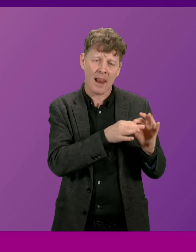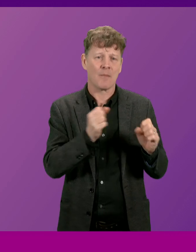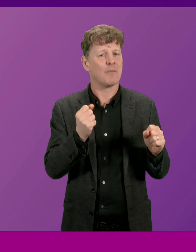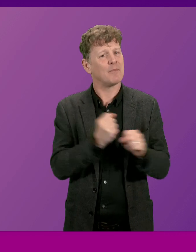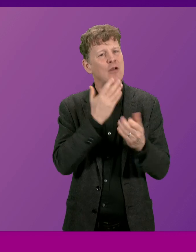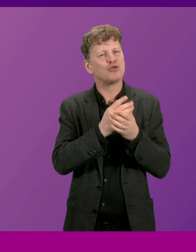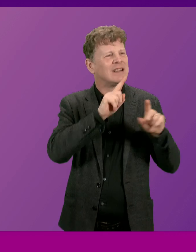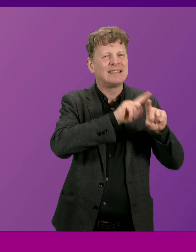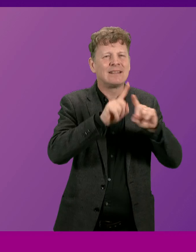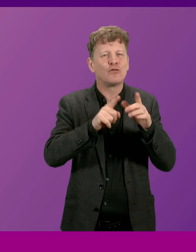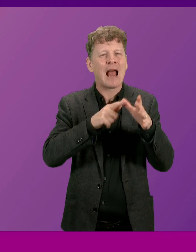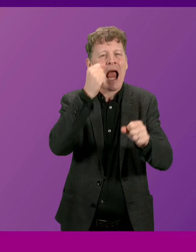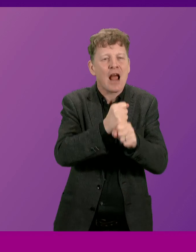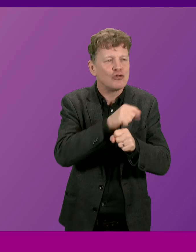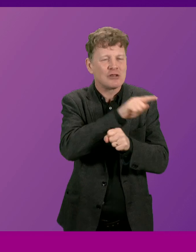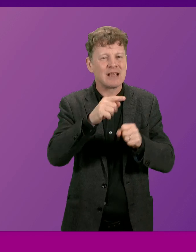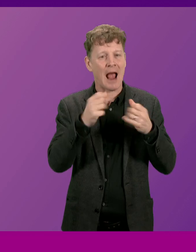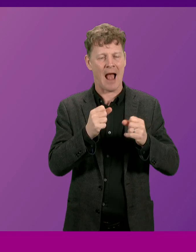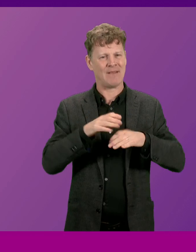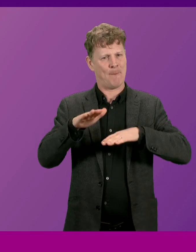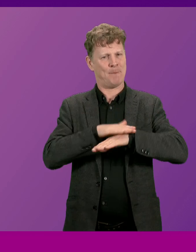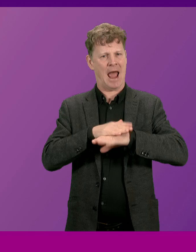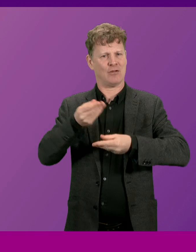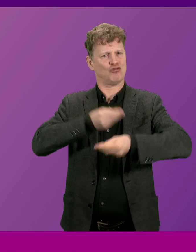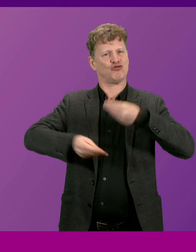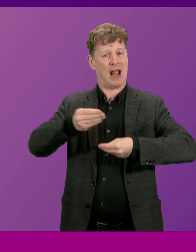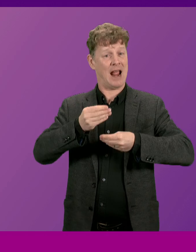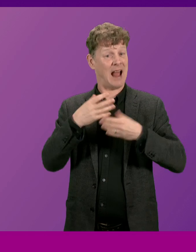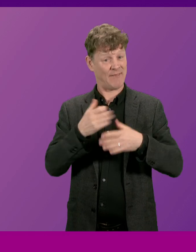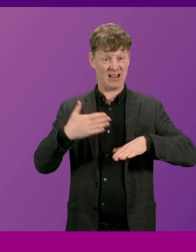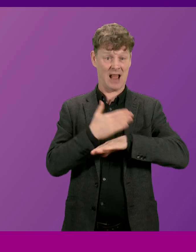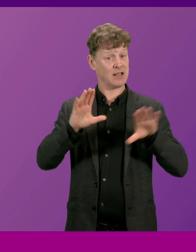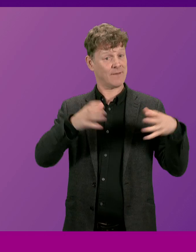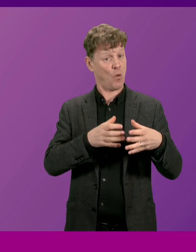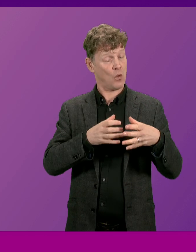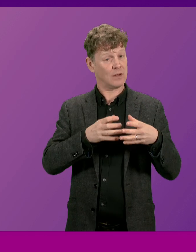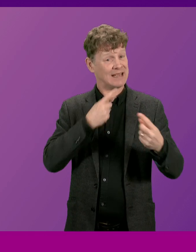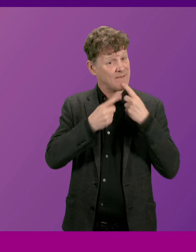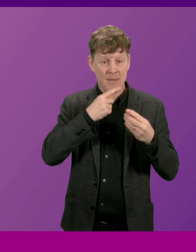pet trade task force shares intelligence and targets those who are involved in the illegal